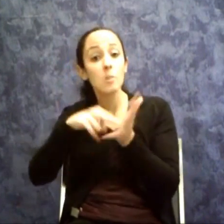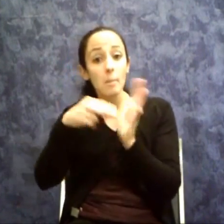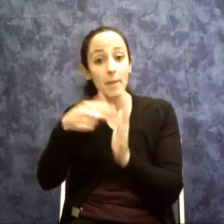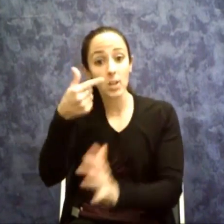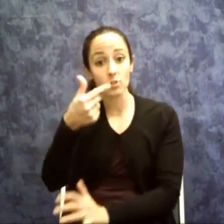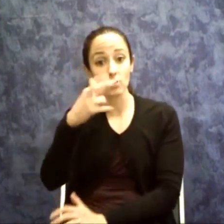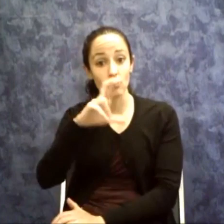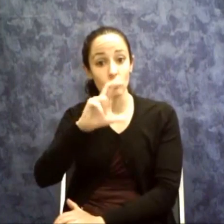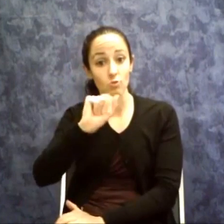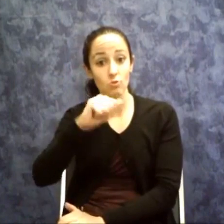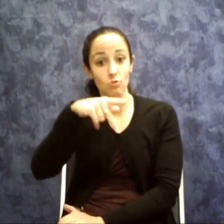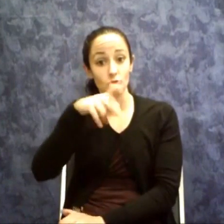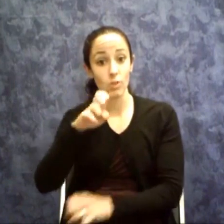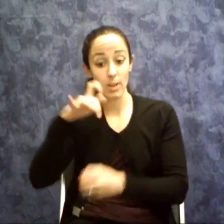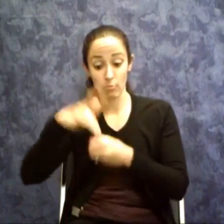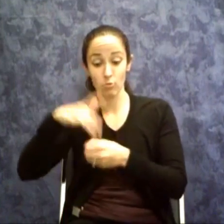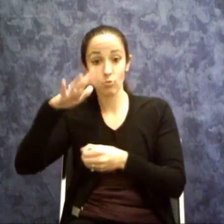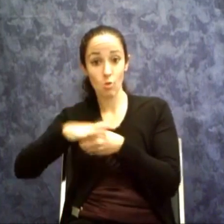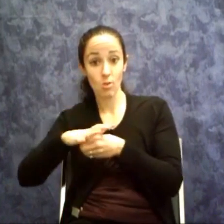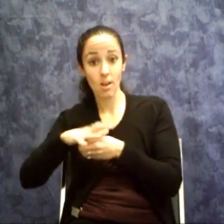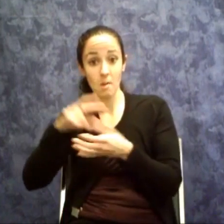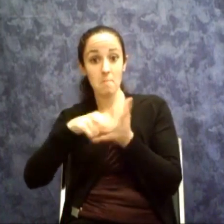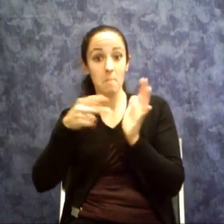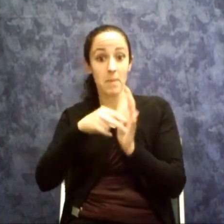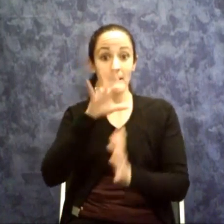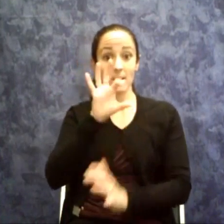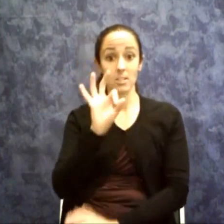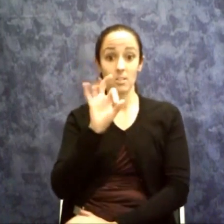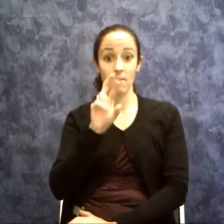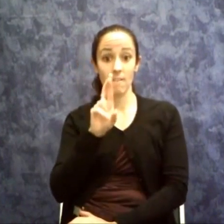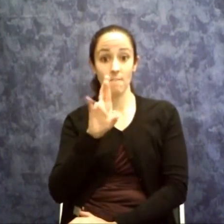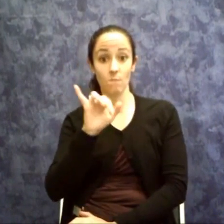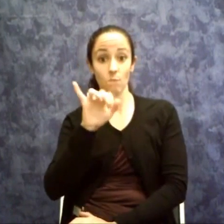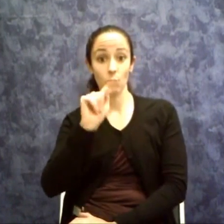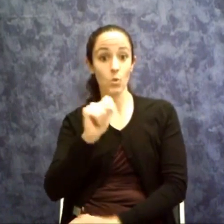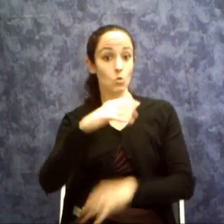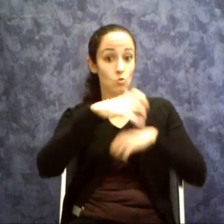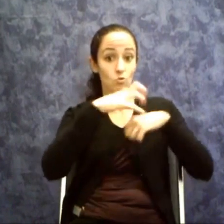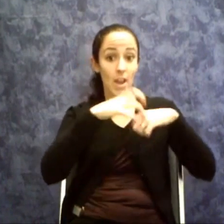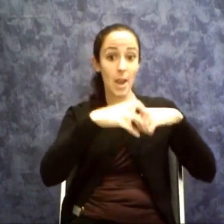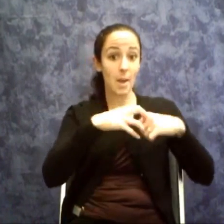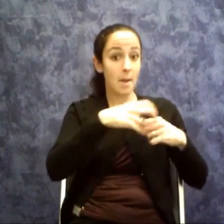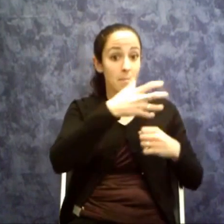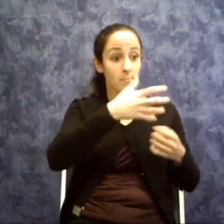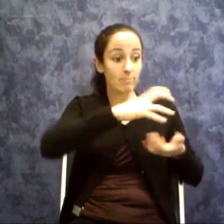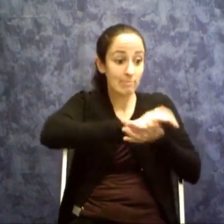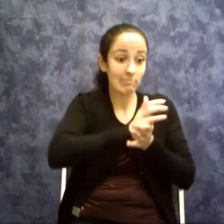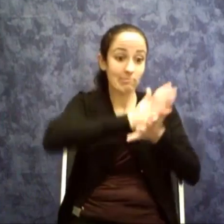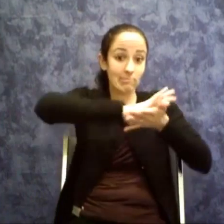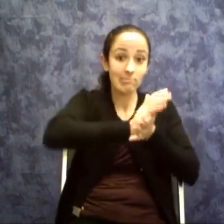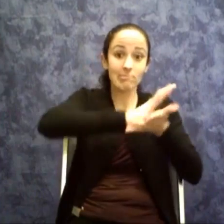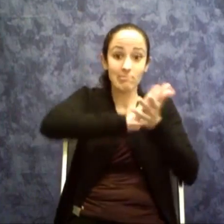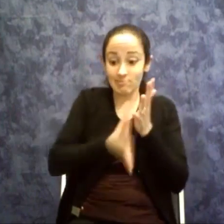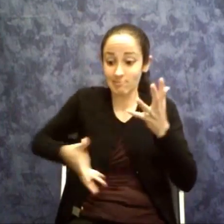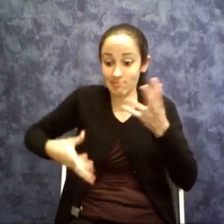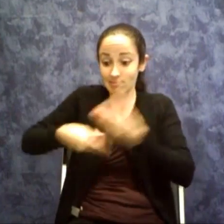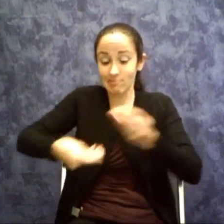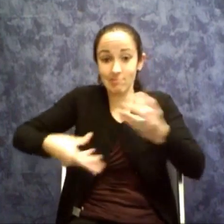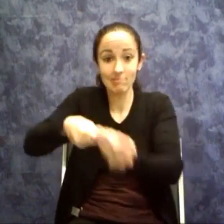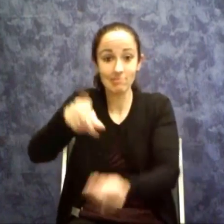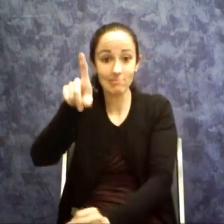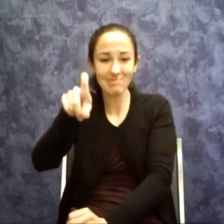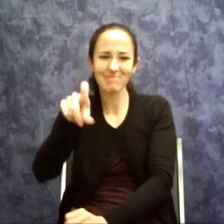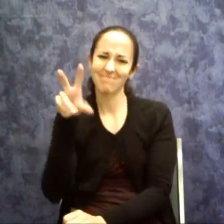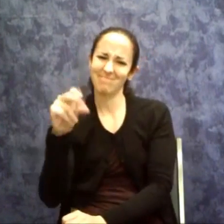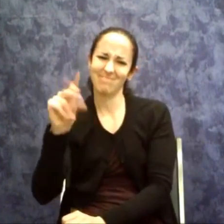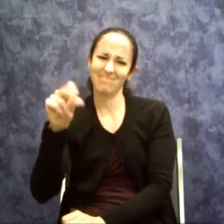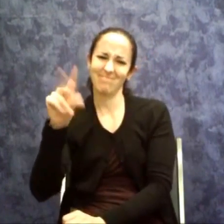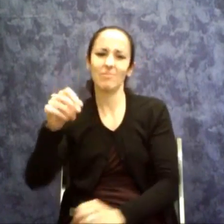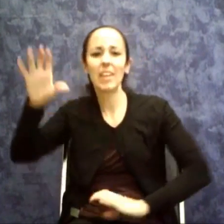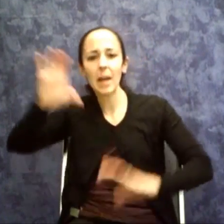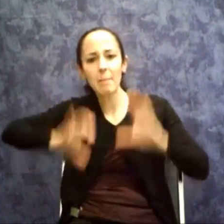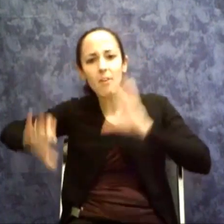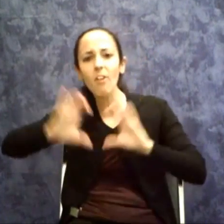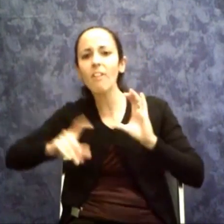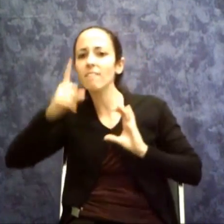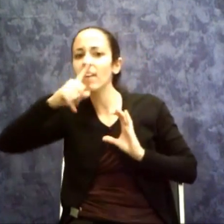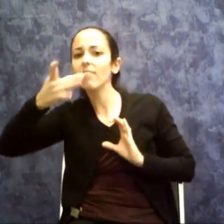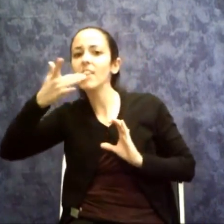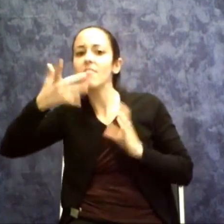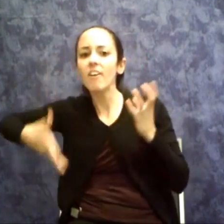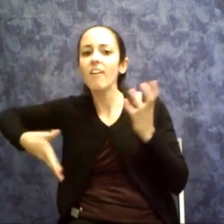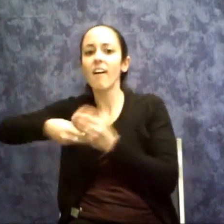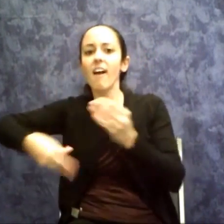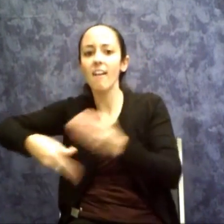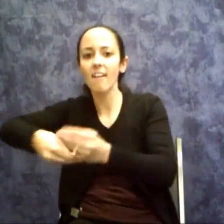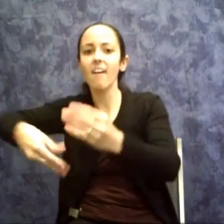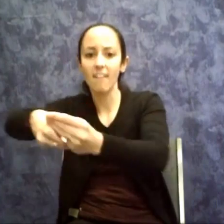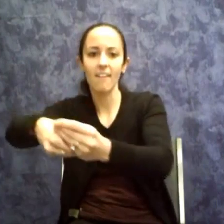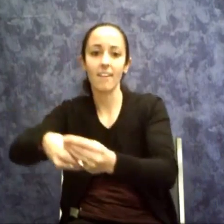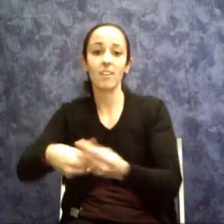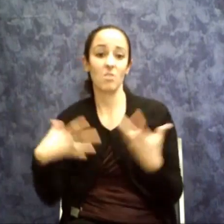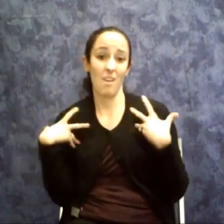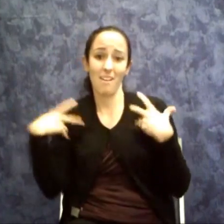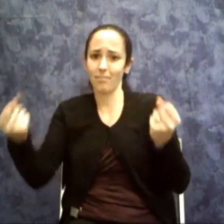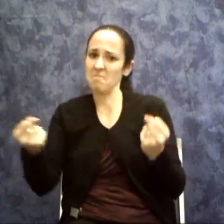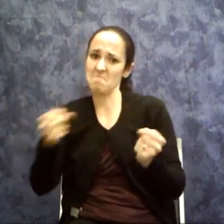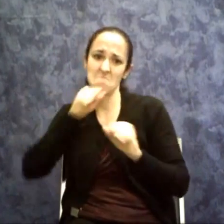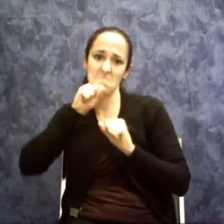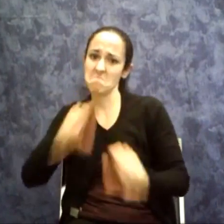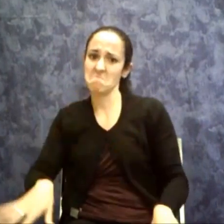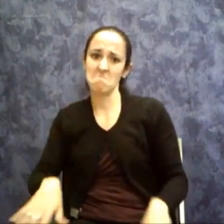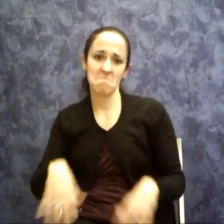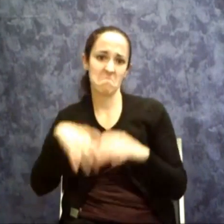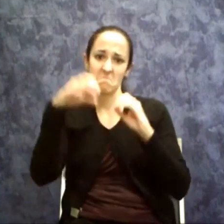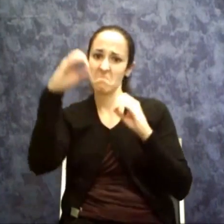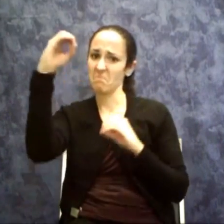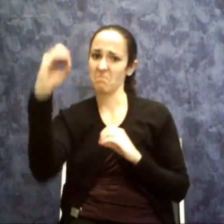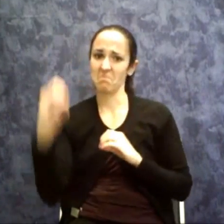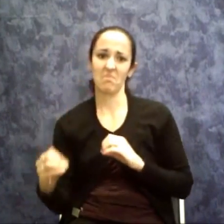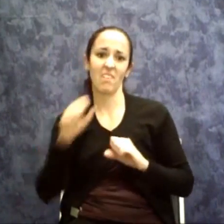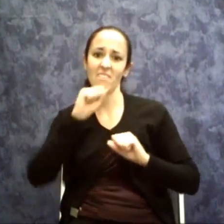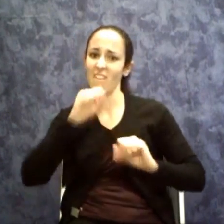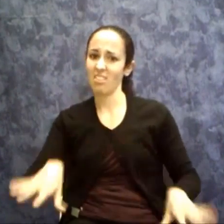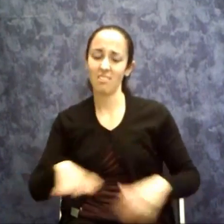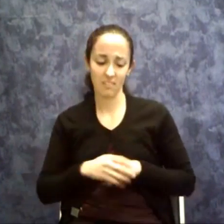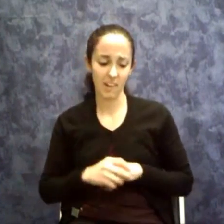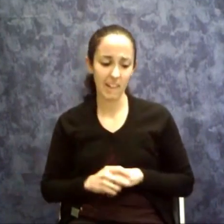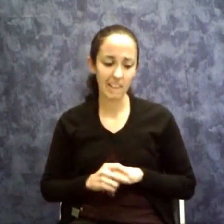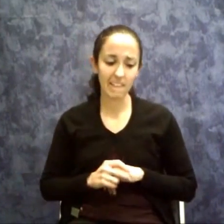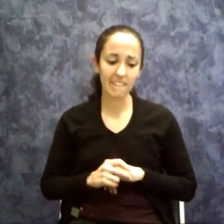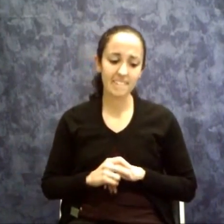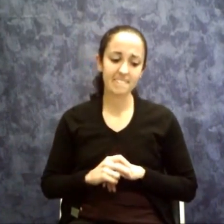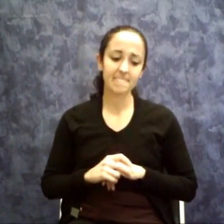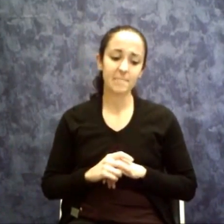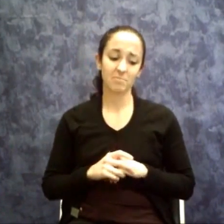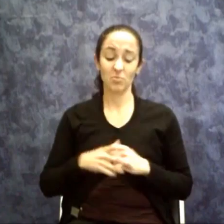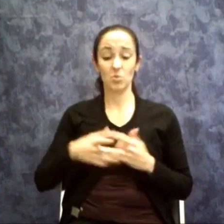This means grape soda is not made with real grapes. Chemicals are added for flavor. They are not healthy.